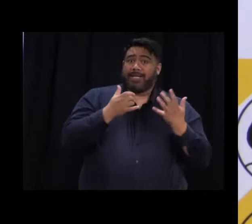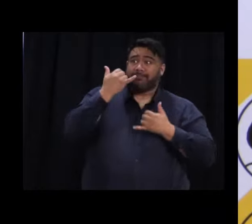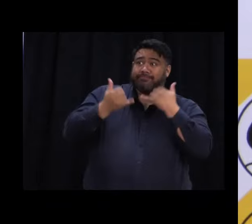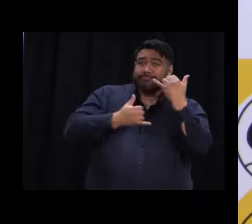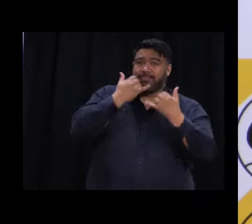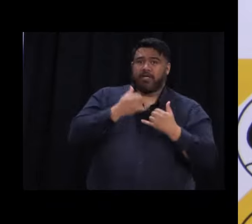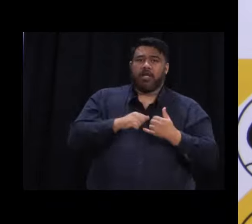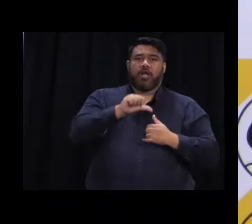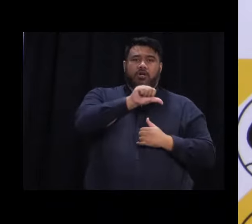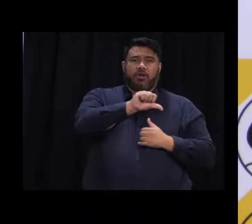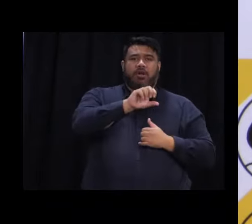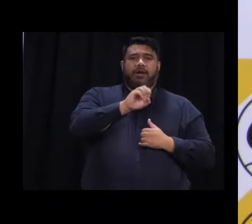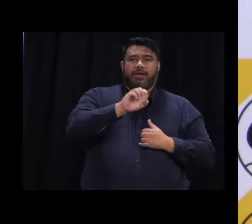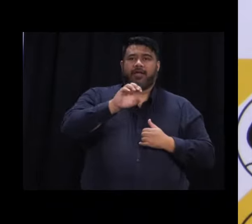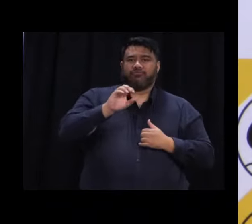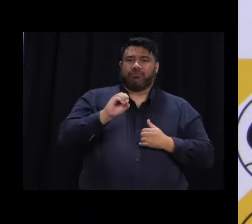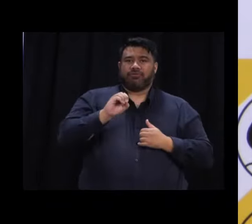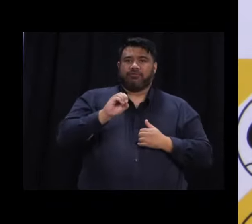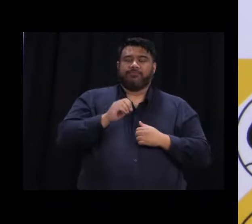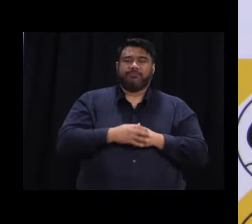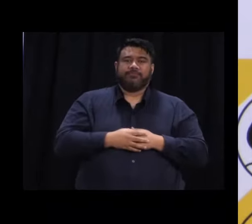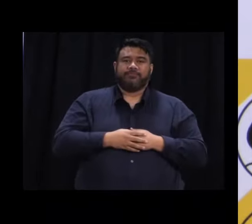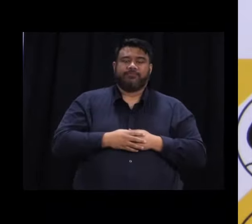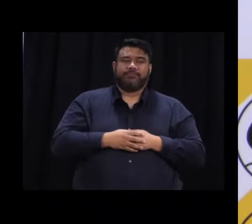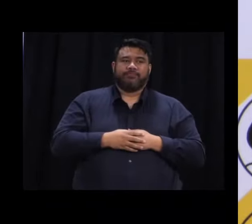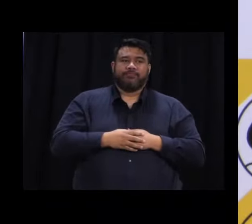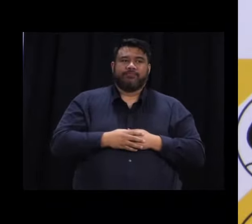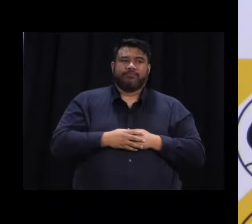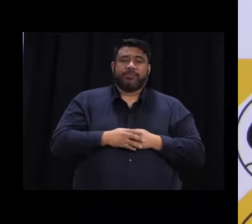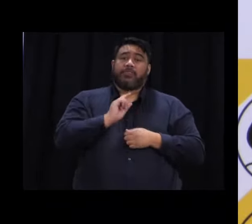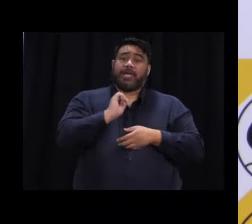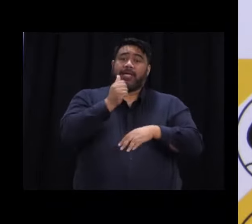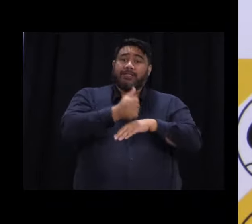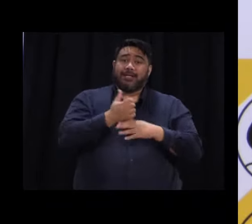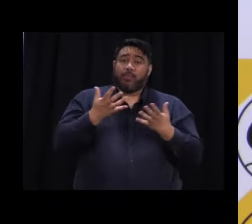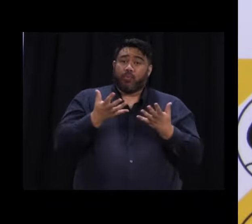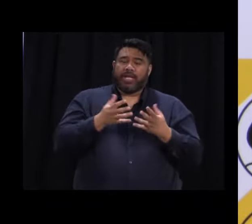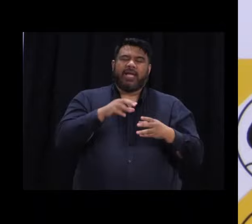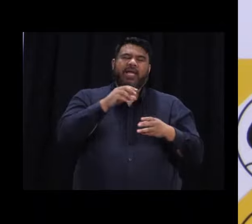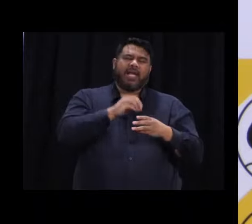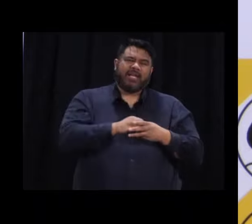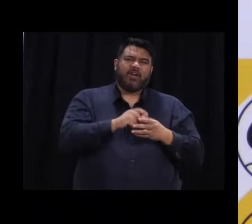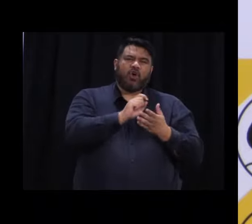as well. So there are now nearly 900 frontline contact